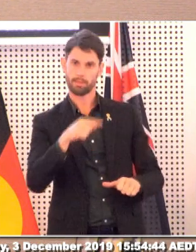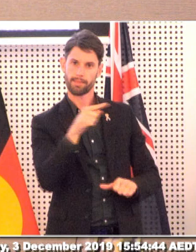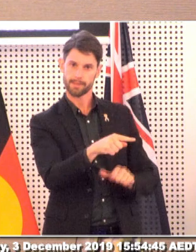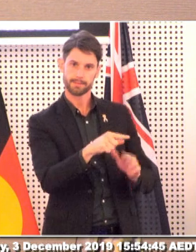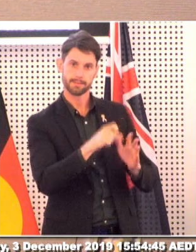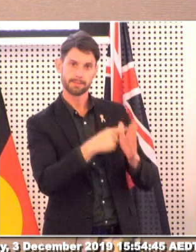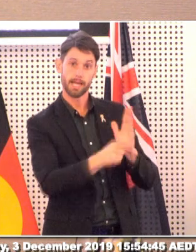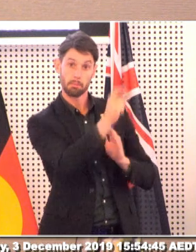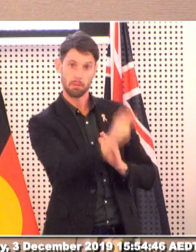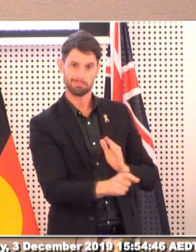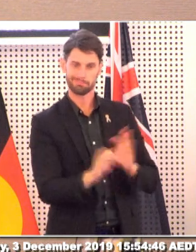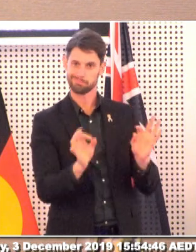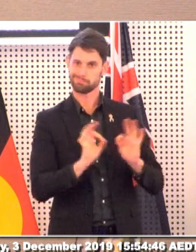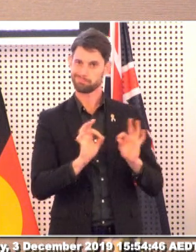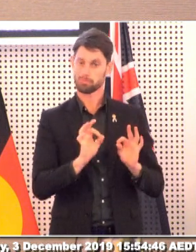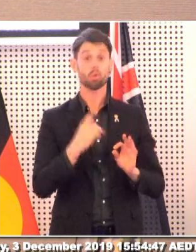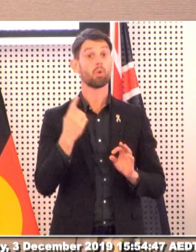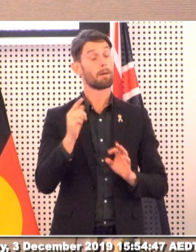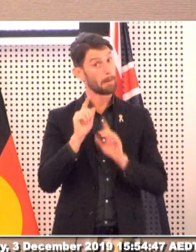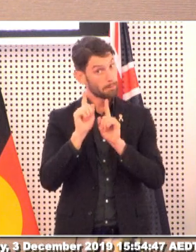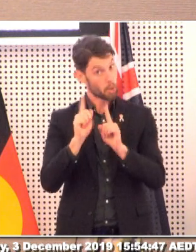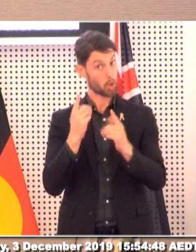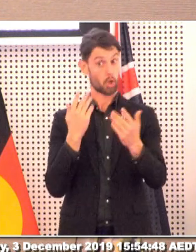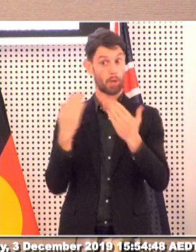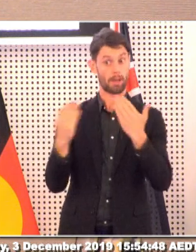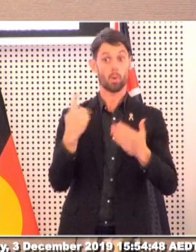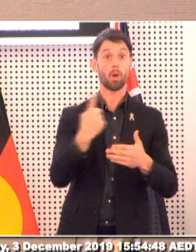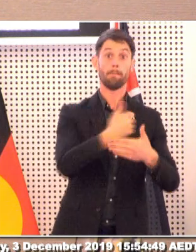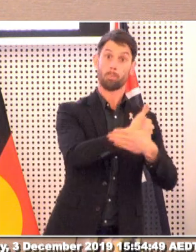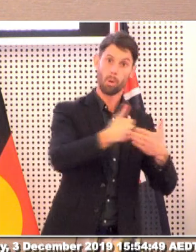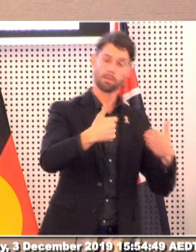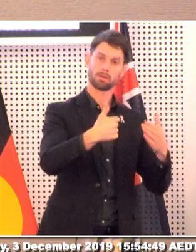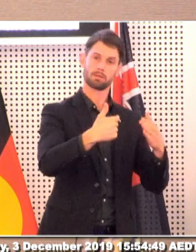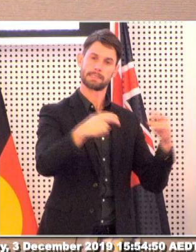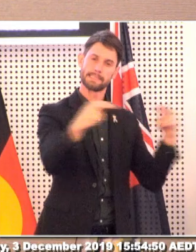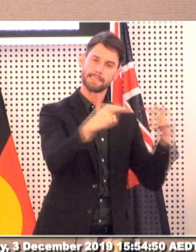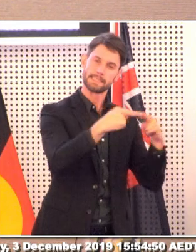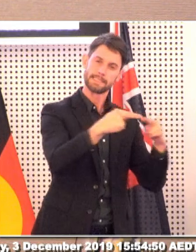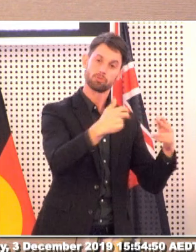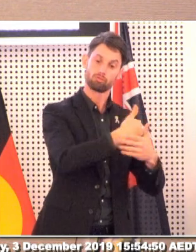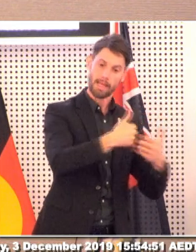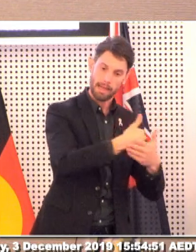you’ve got a better idea of what the needs are of the – of the resident. Yes.